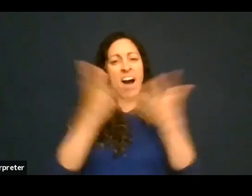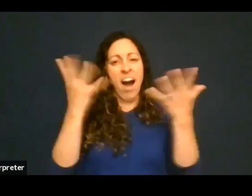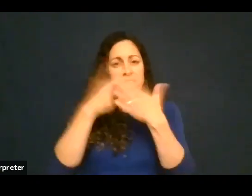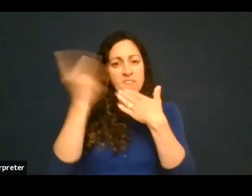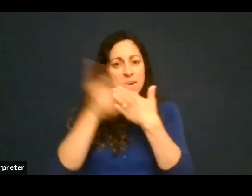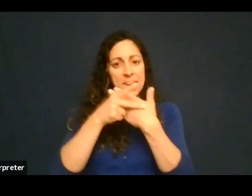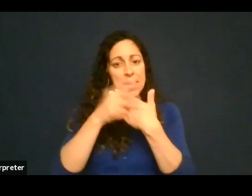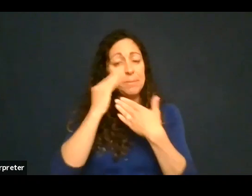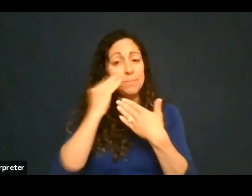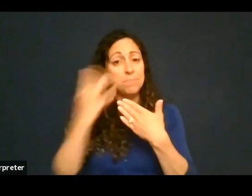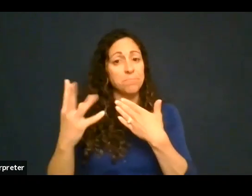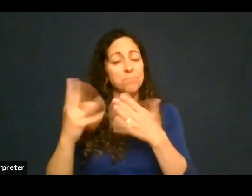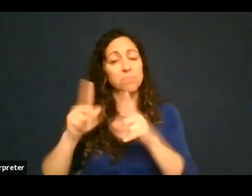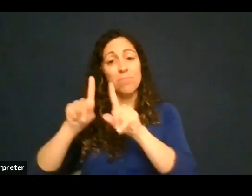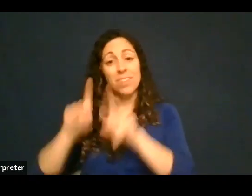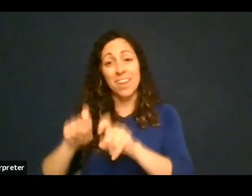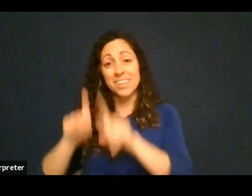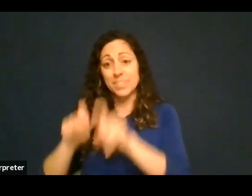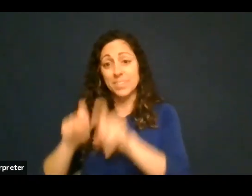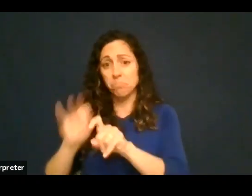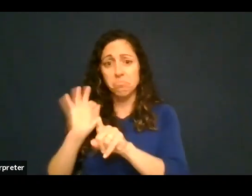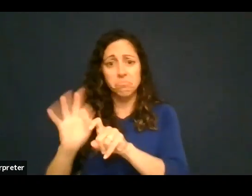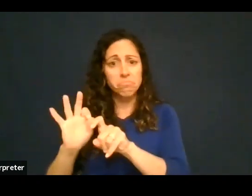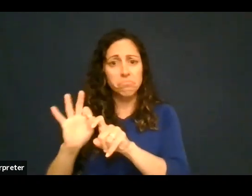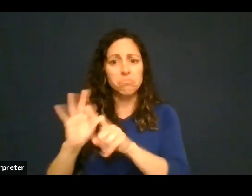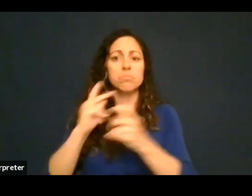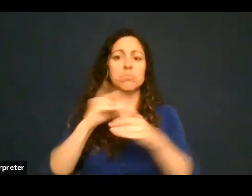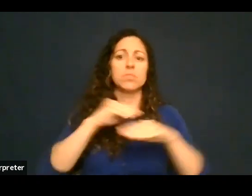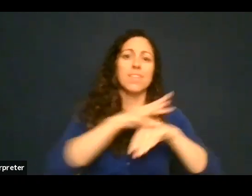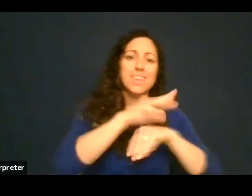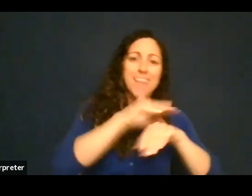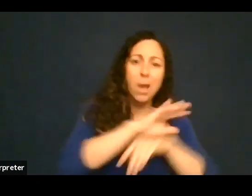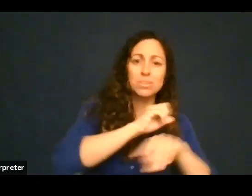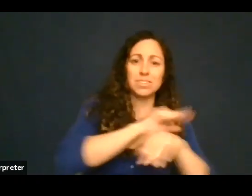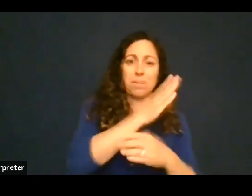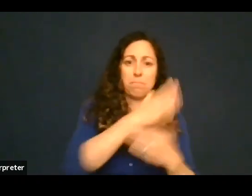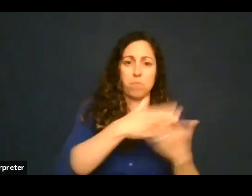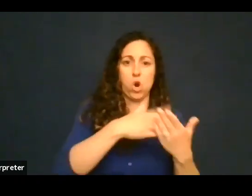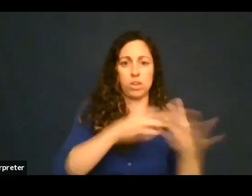And for people to understand really what they might be getting themselves into or not.